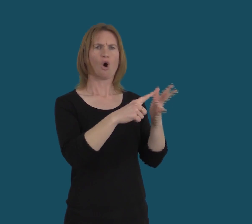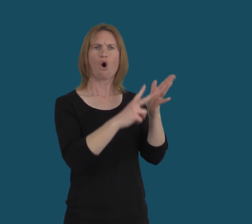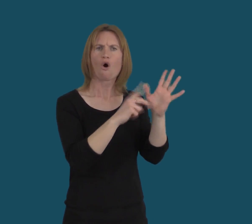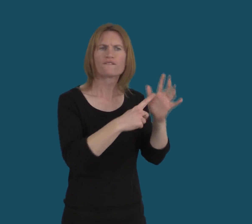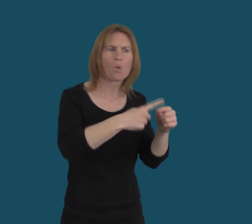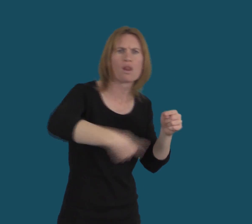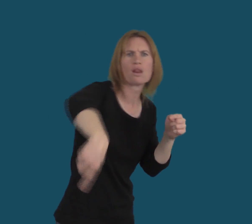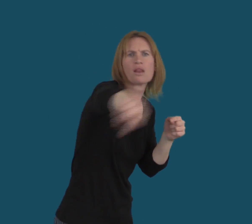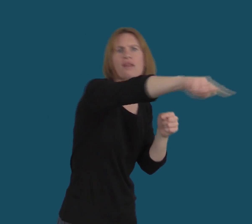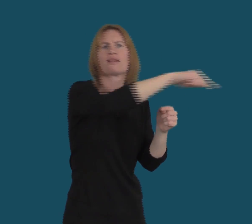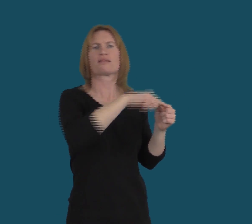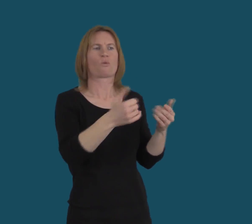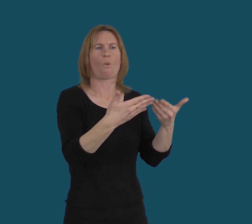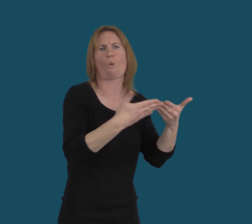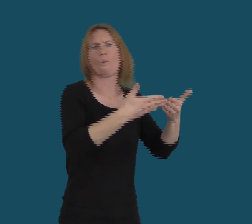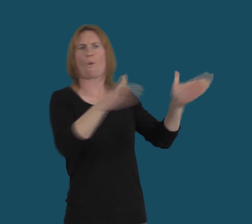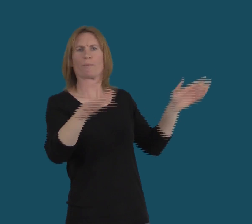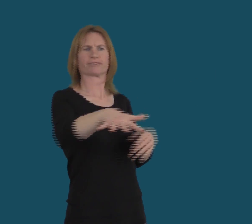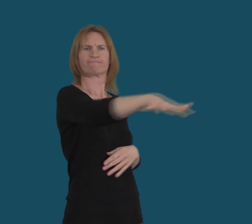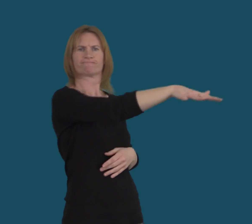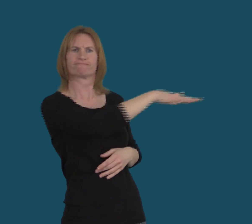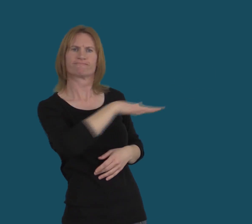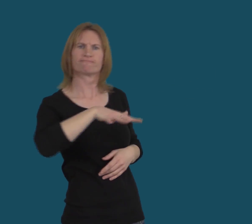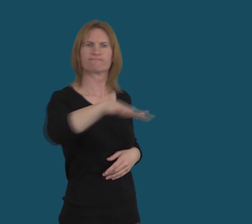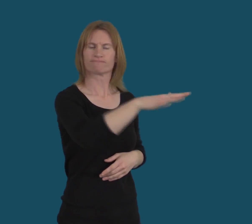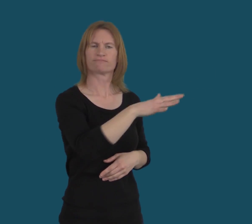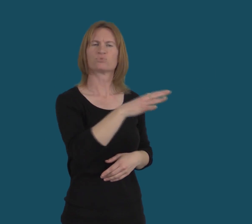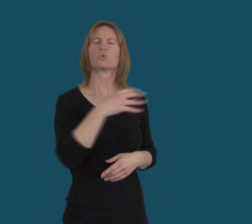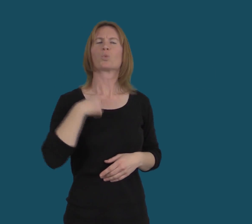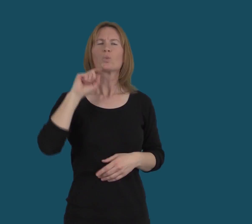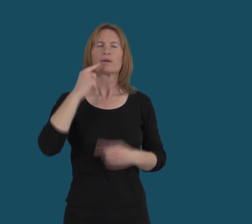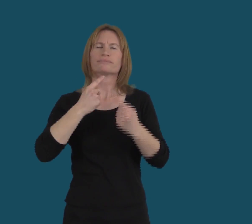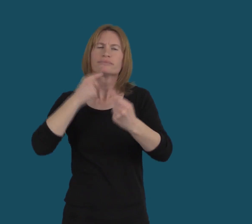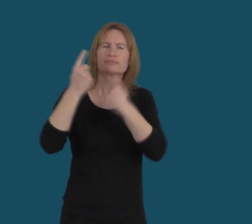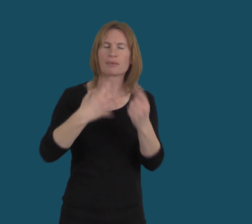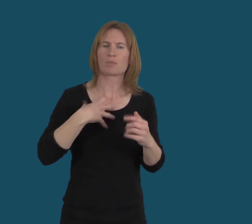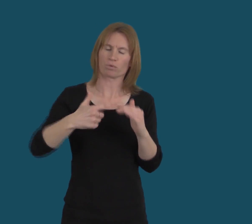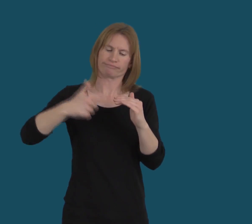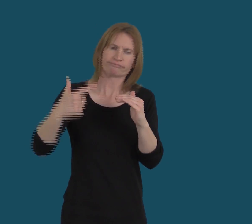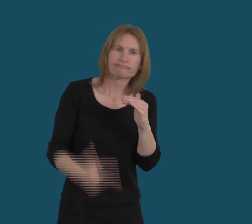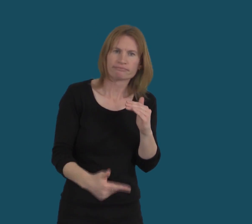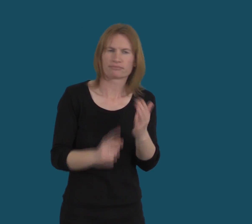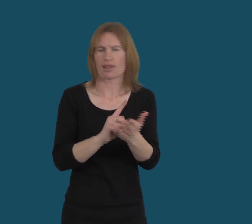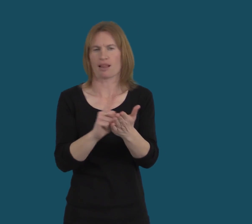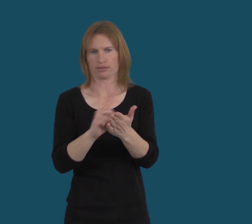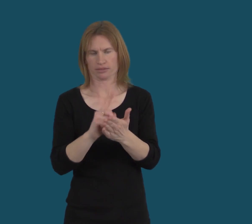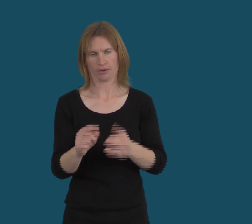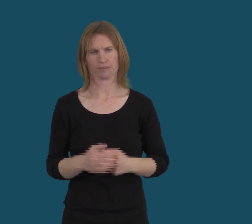and they are usually an open area such as a sports oval. I will explain in more detail later in this video.